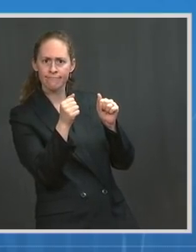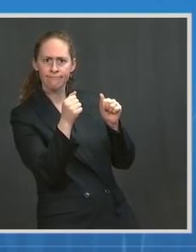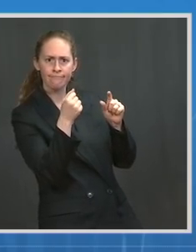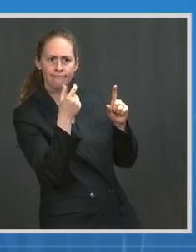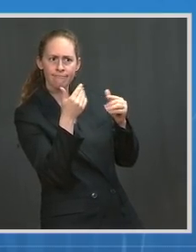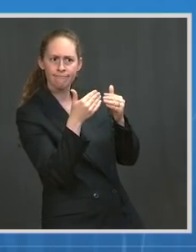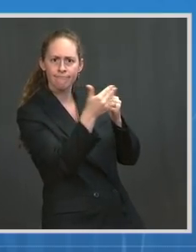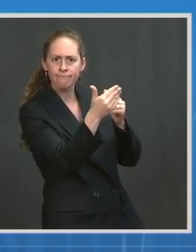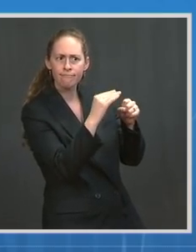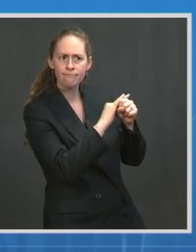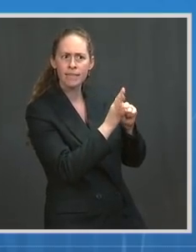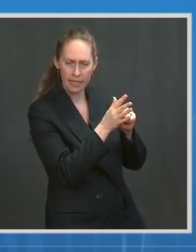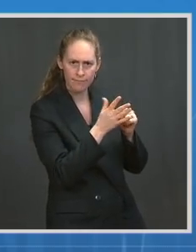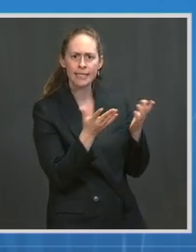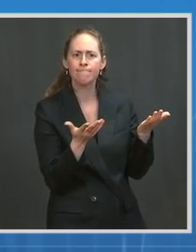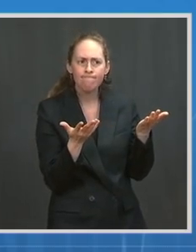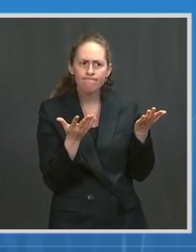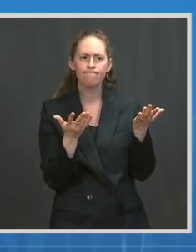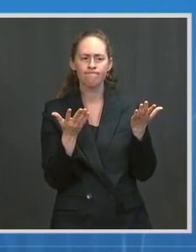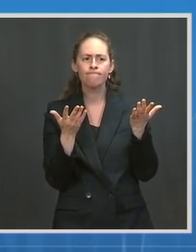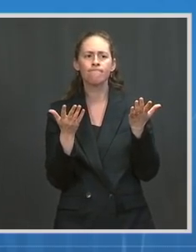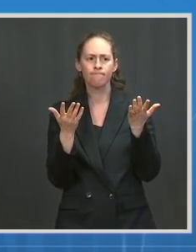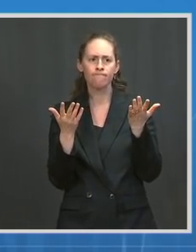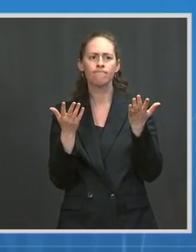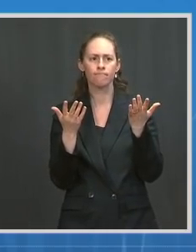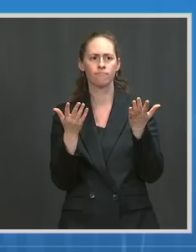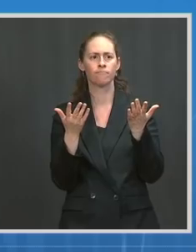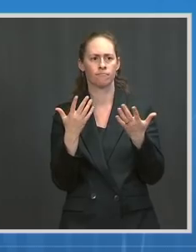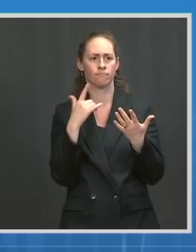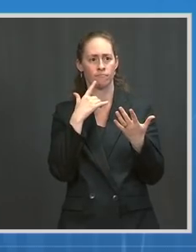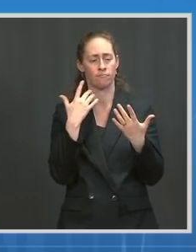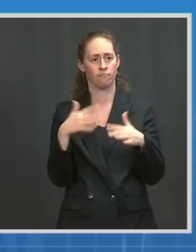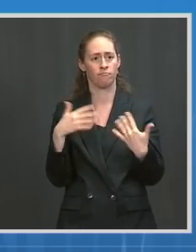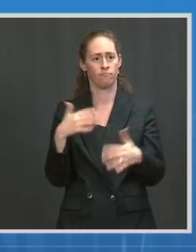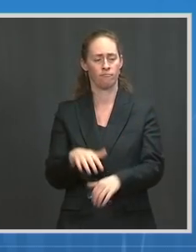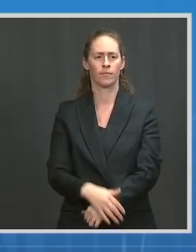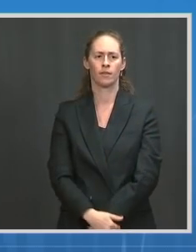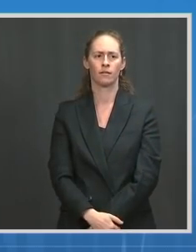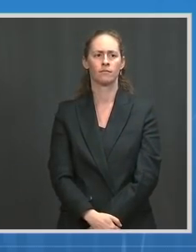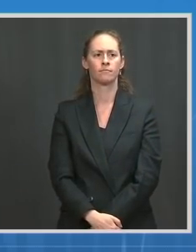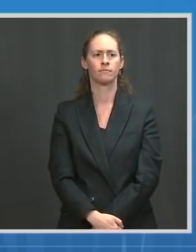of the historic pandemic of SARS-CoV-2. Next slide.